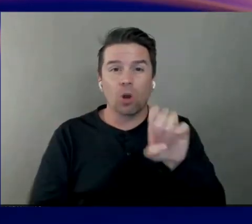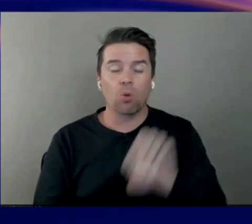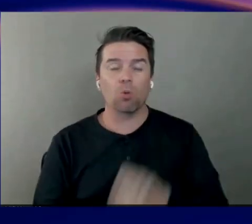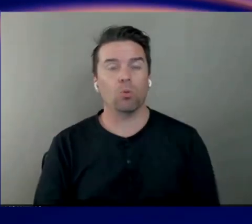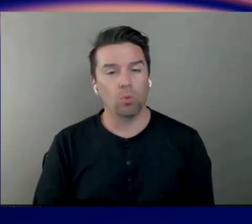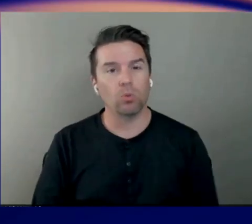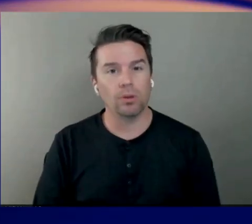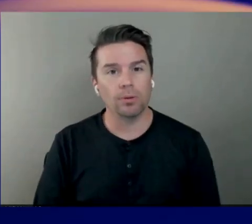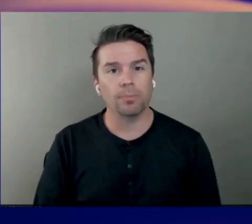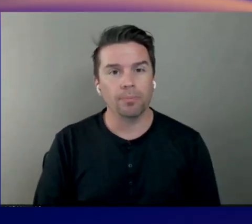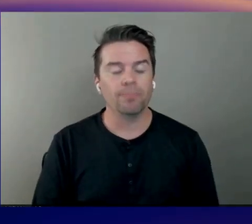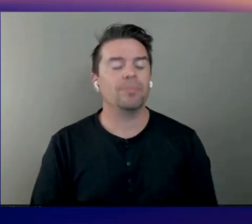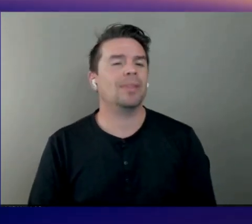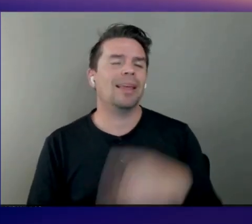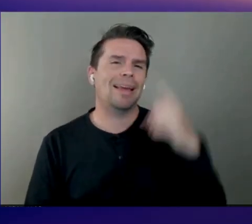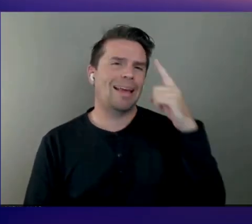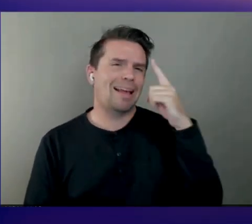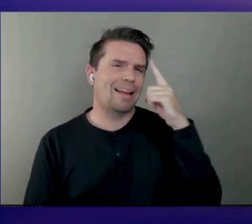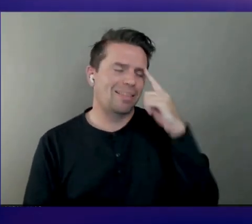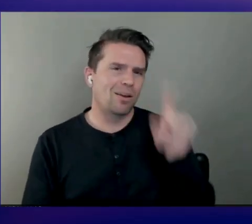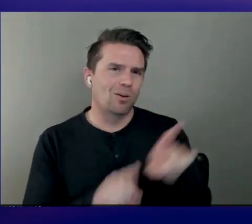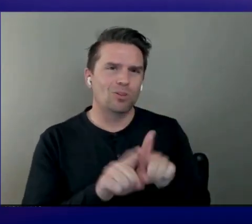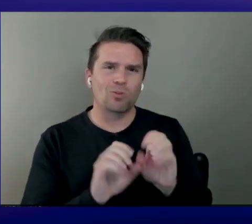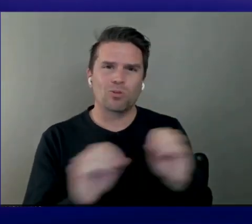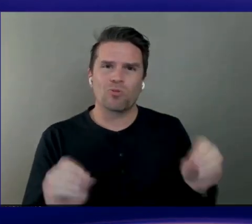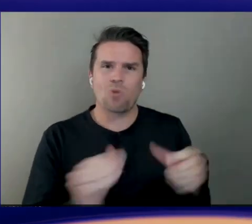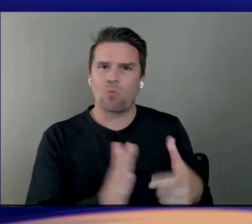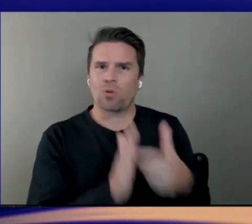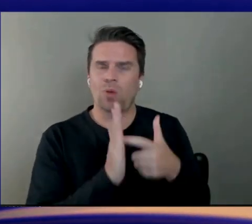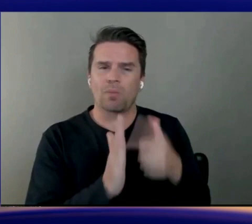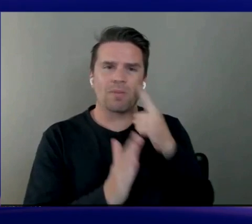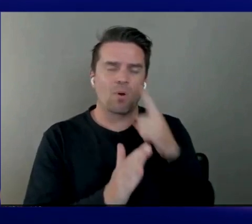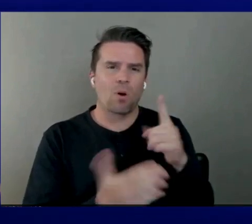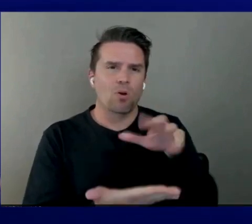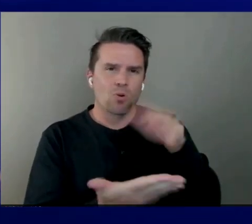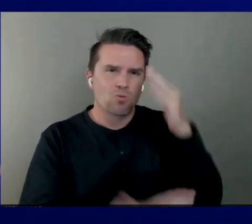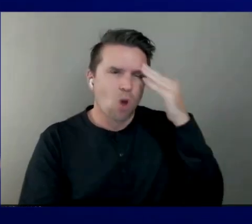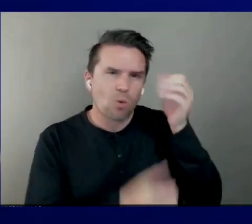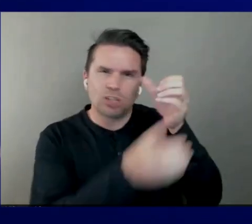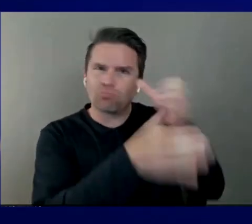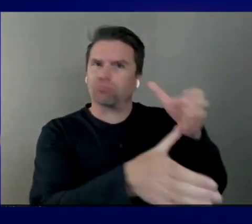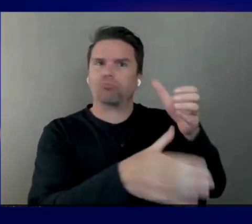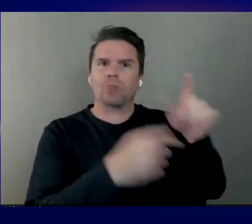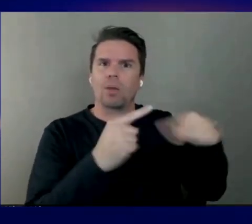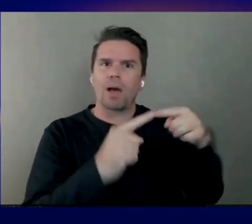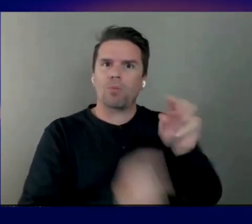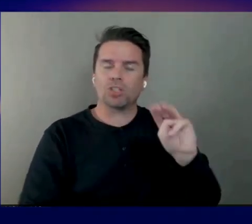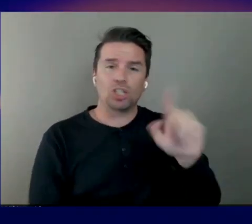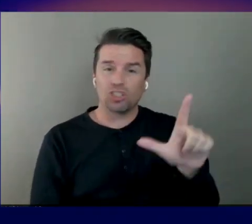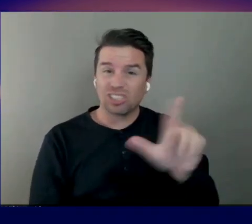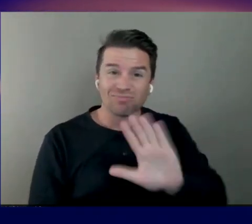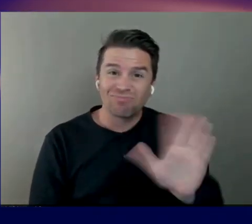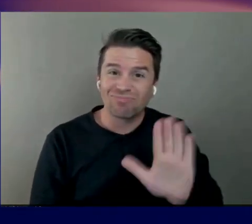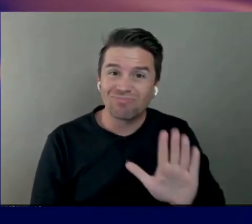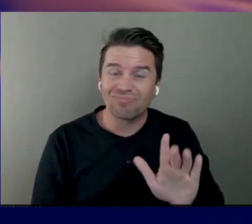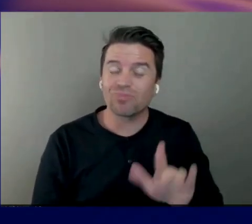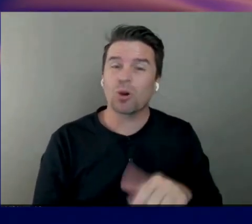there is no such requirement to know a lot about machine learning. All that is needed is you should know a little bit of Python.